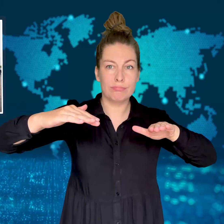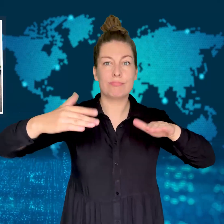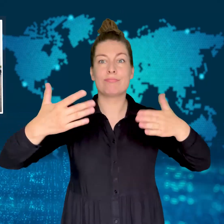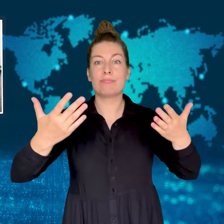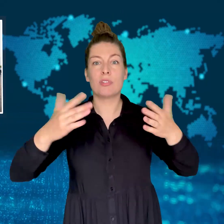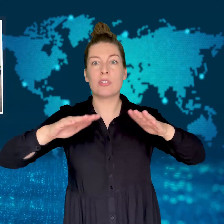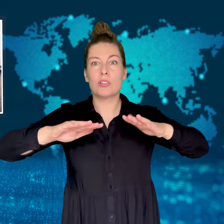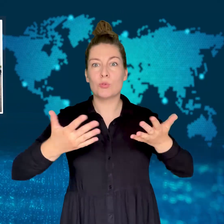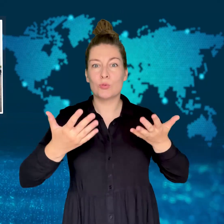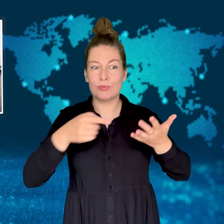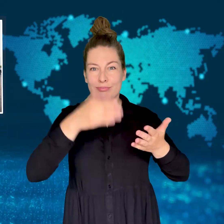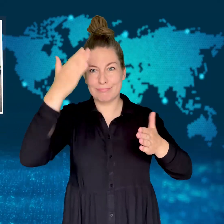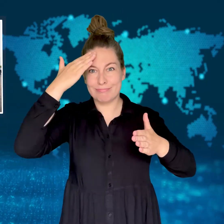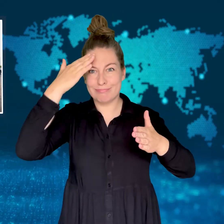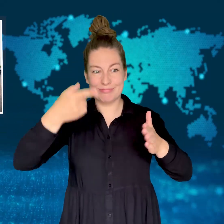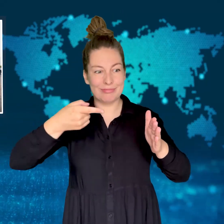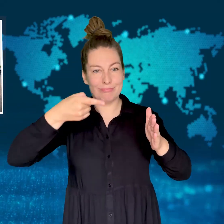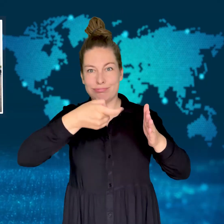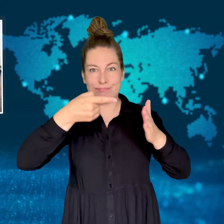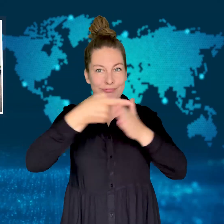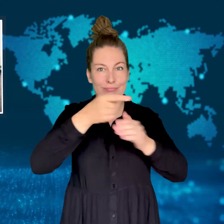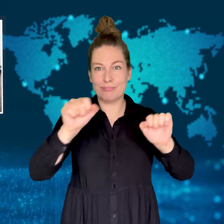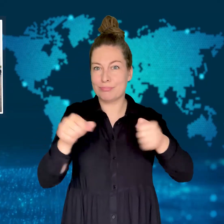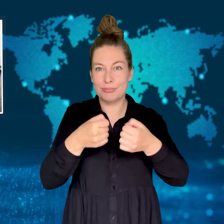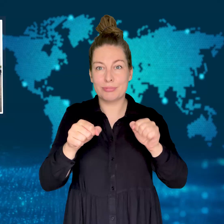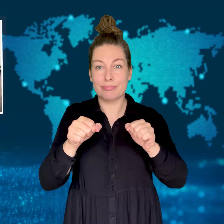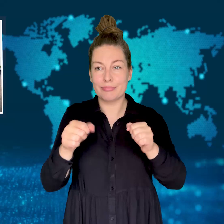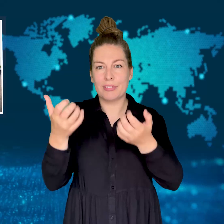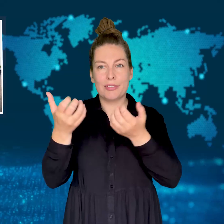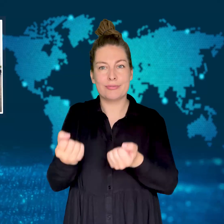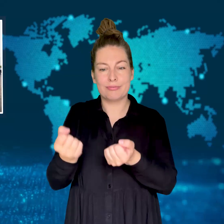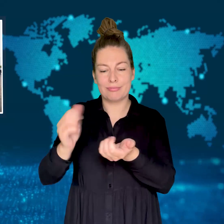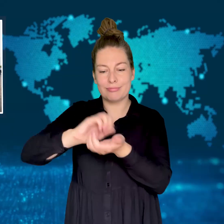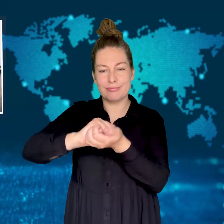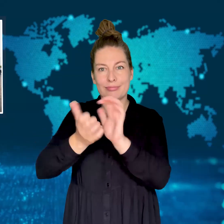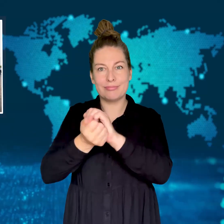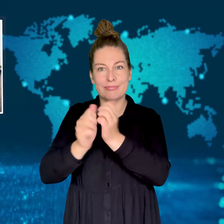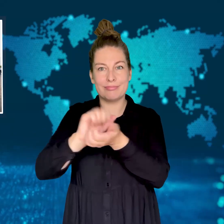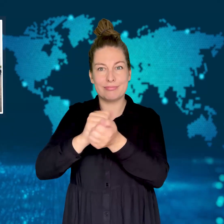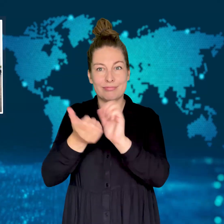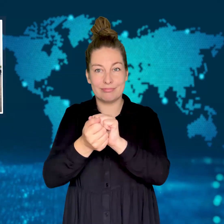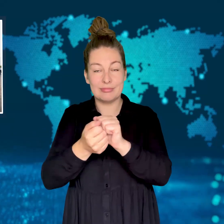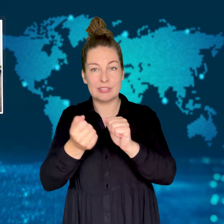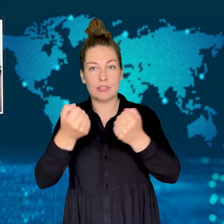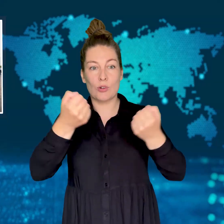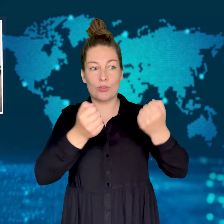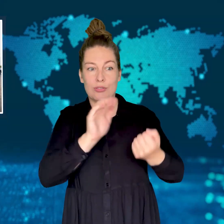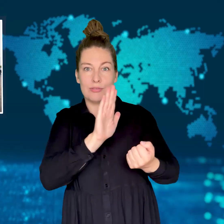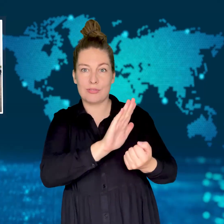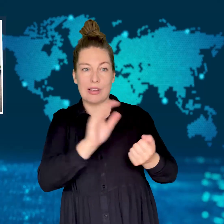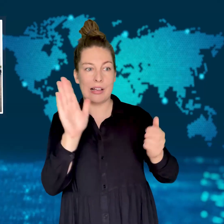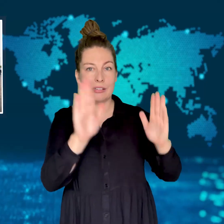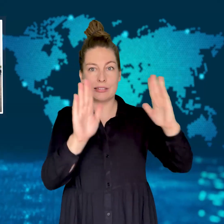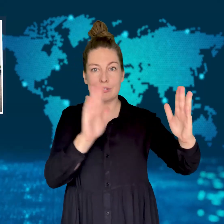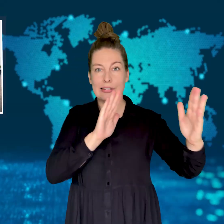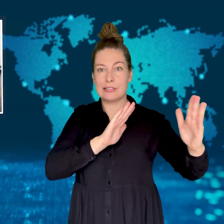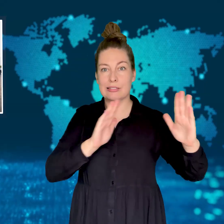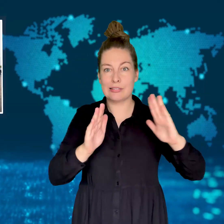his vehicle in his hometown.